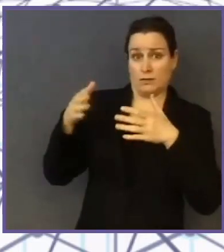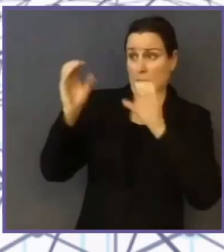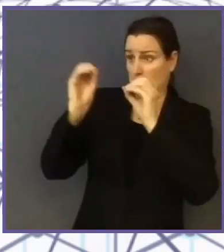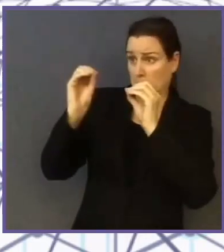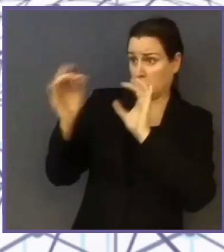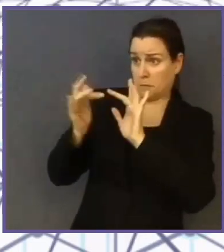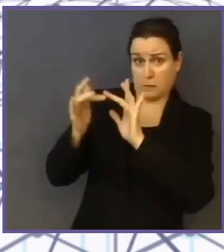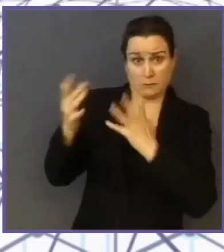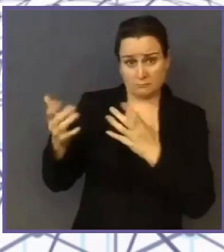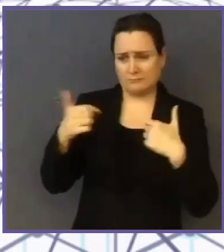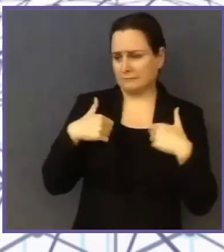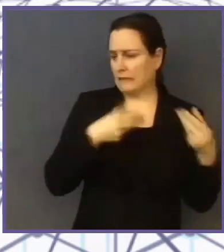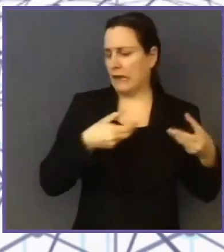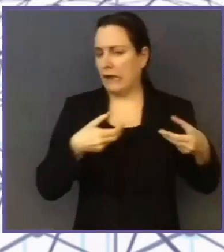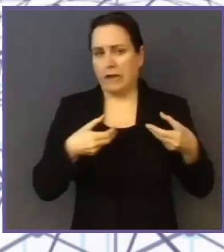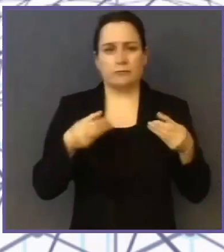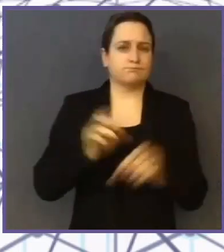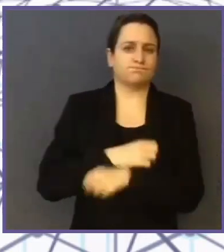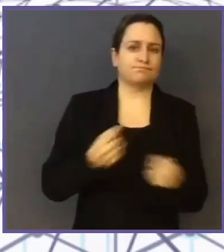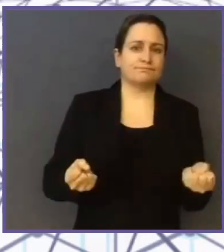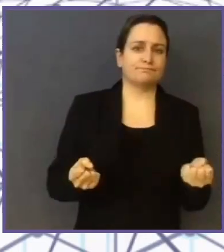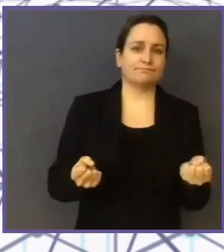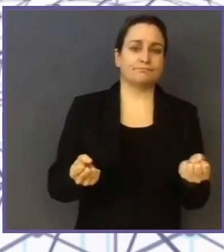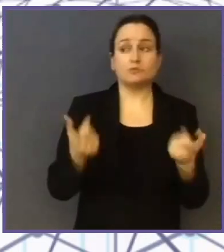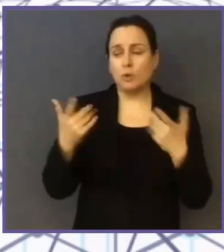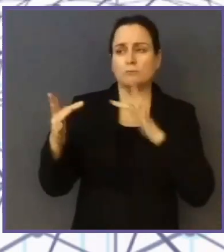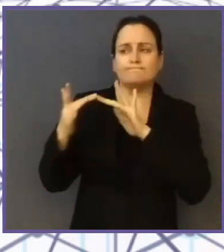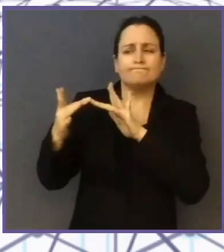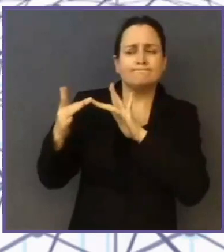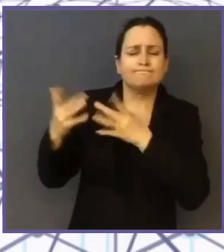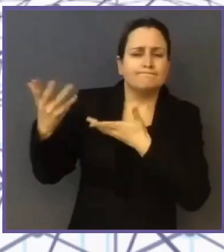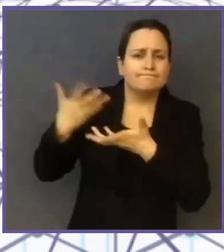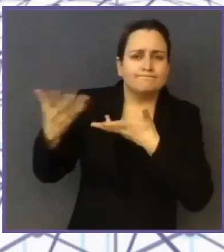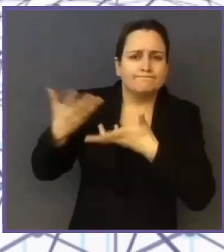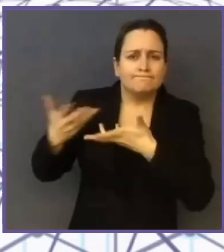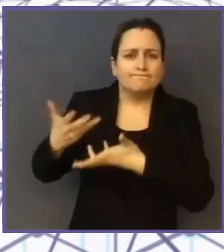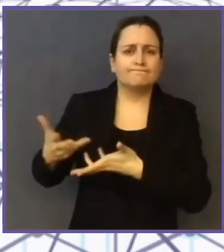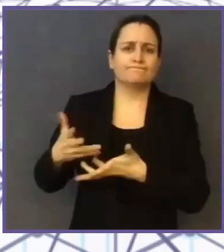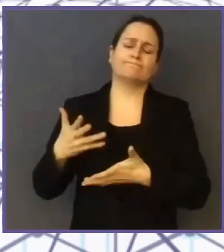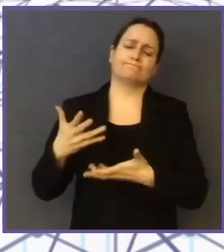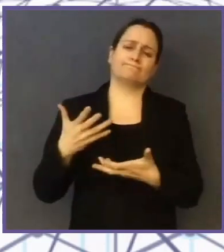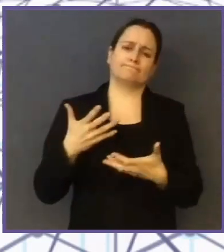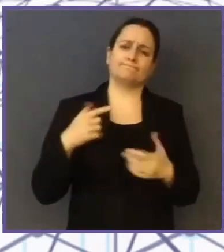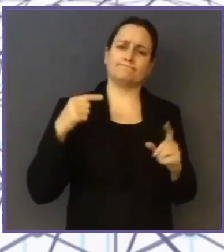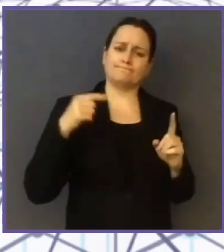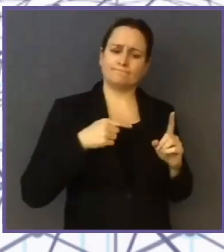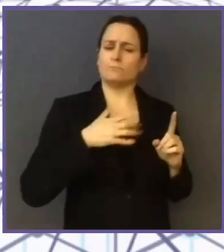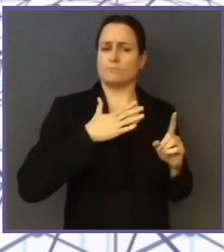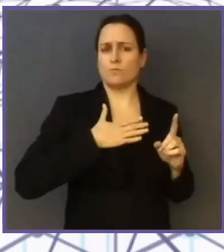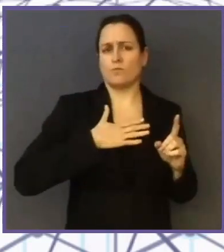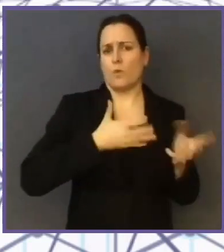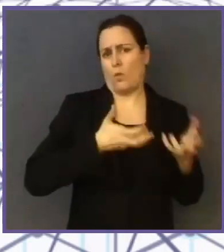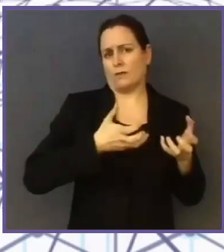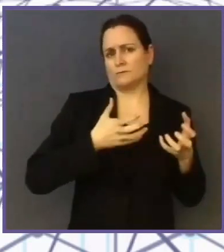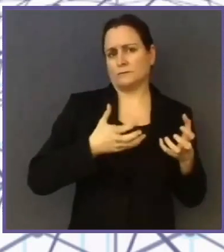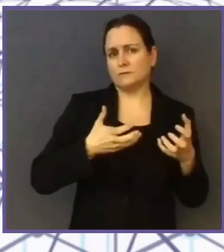But after this, we hope that sustainable local actions around wheelchair provision will be a major focus for the next phase of work.